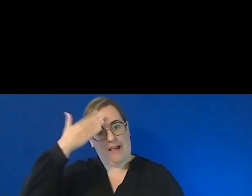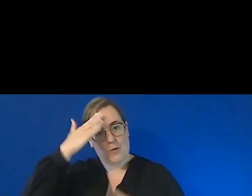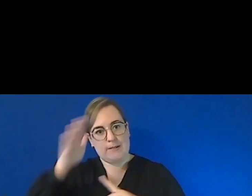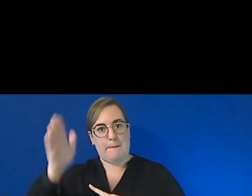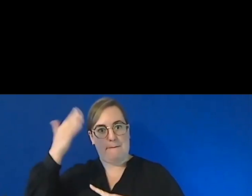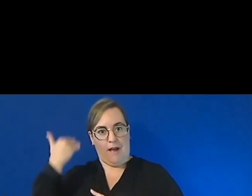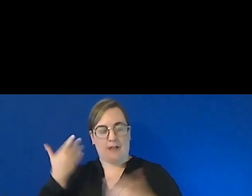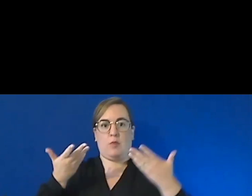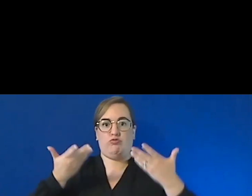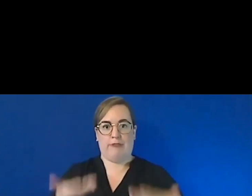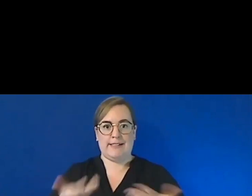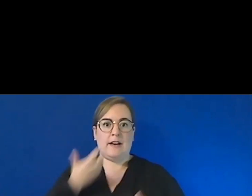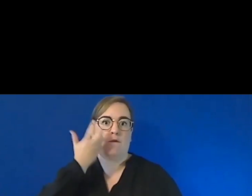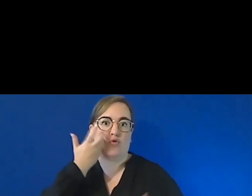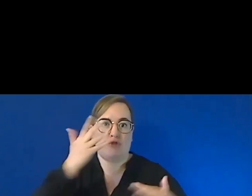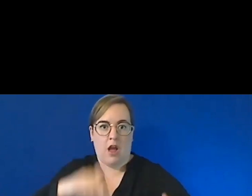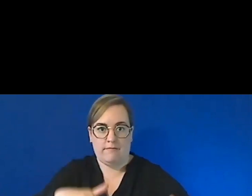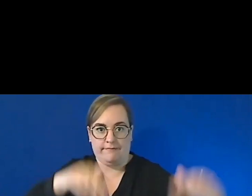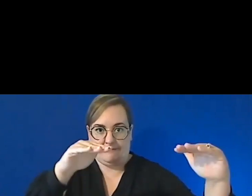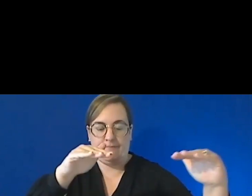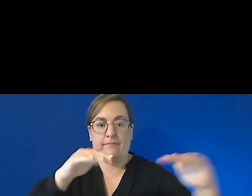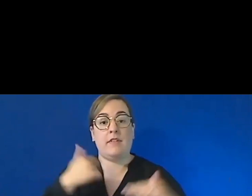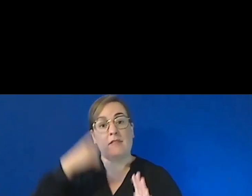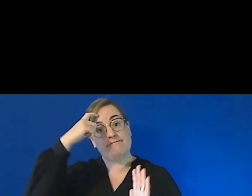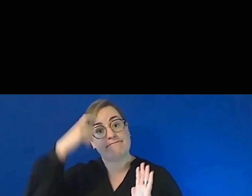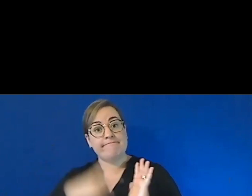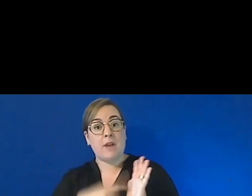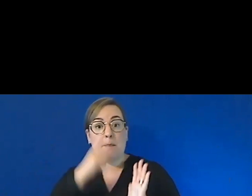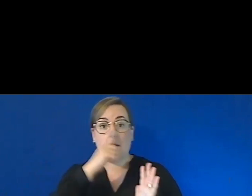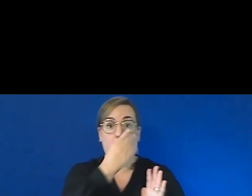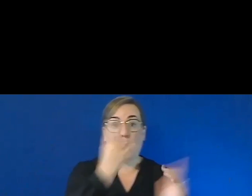I also acknowledge that we have people joining us from many other places, and I respect my,